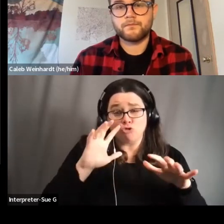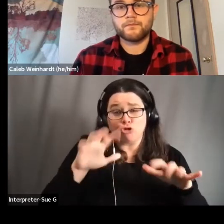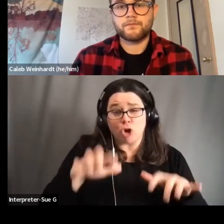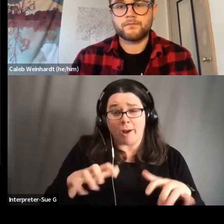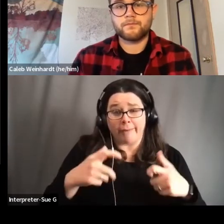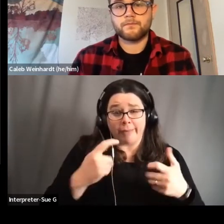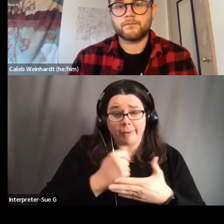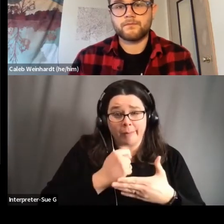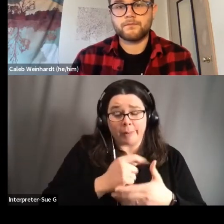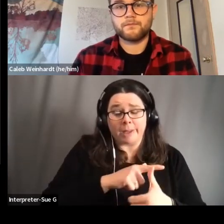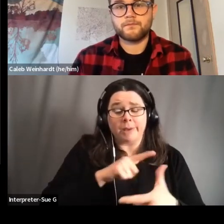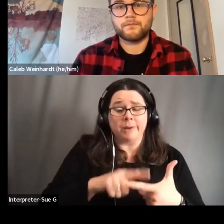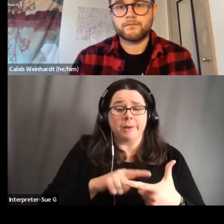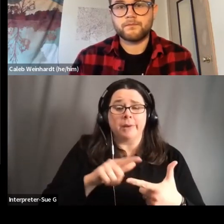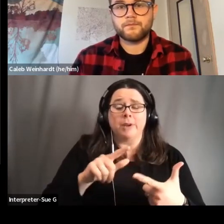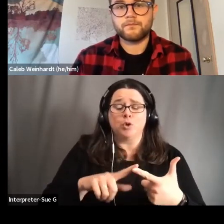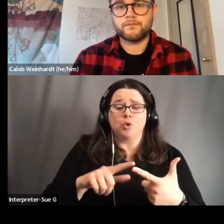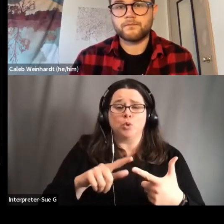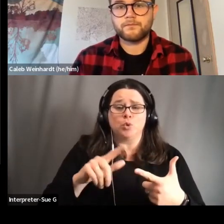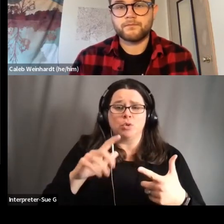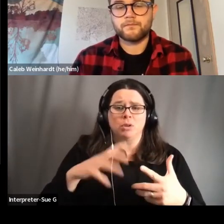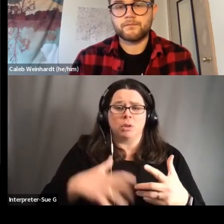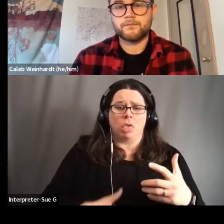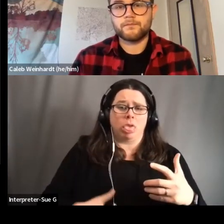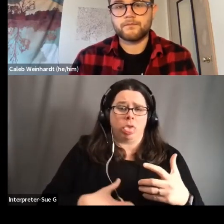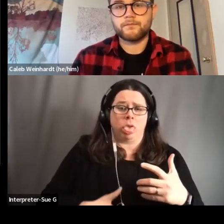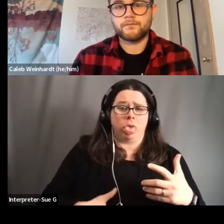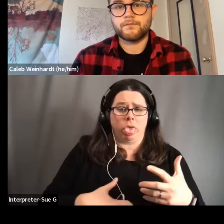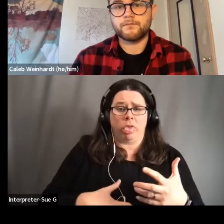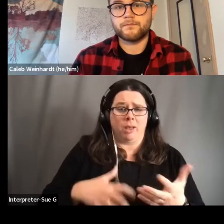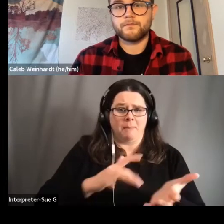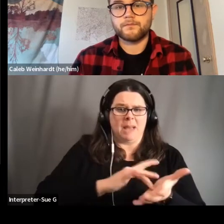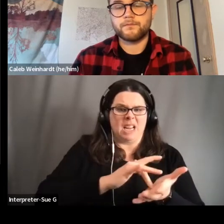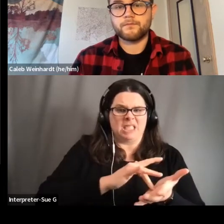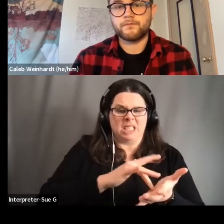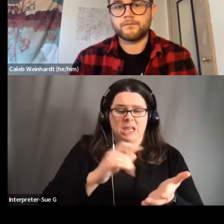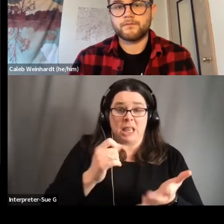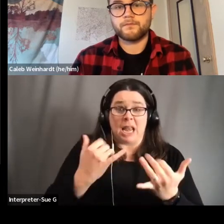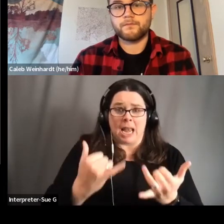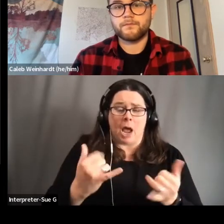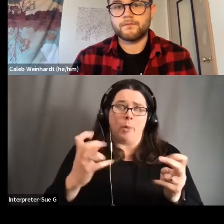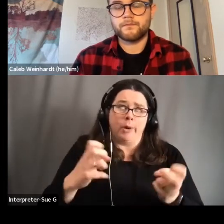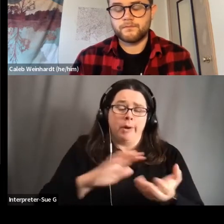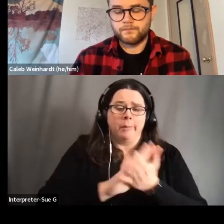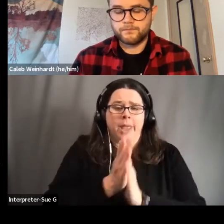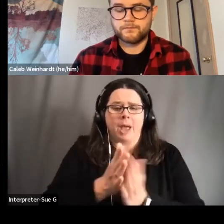to nausea-inducing drugs that now are primarily talk therapy but that still,